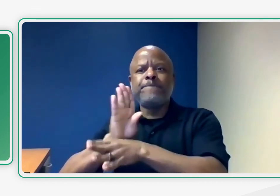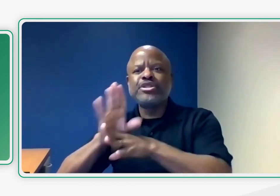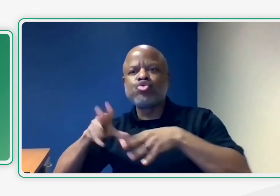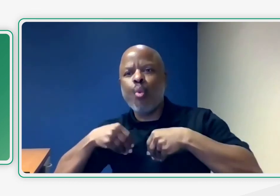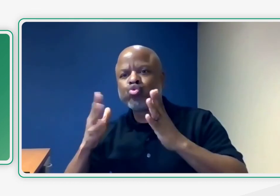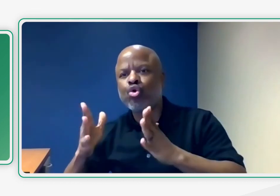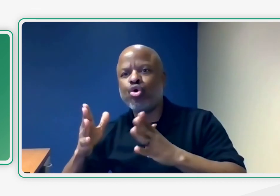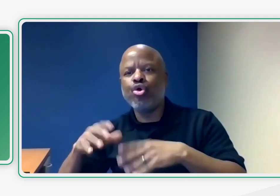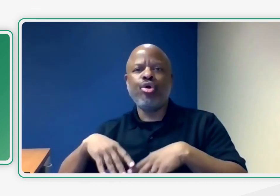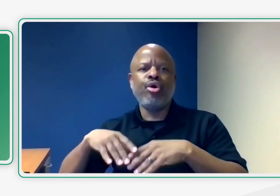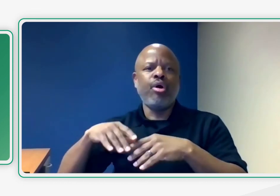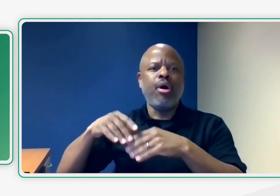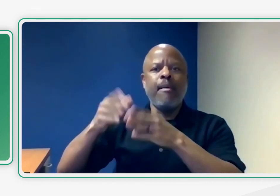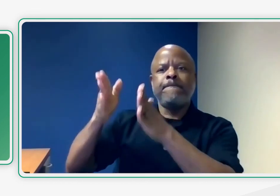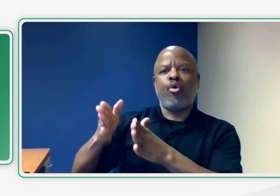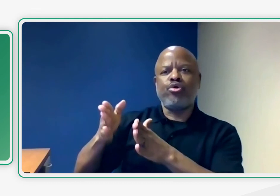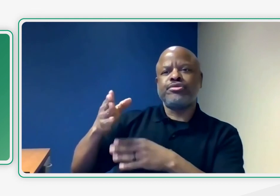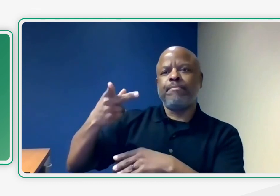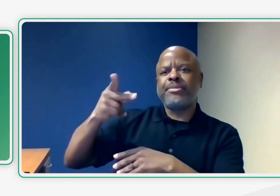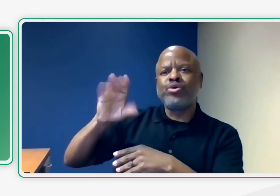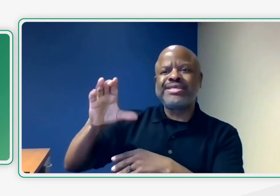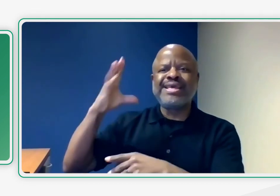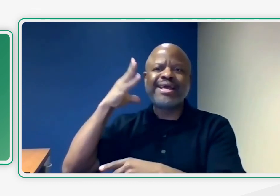education, but in a different way: through business ownership,